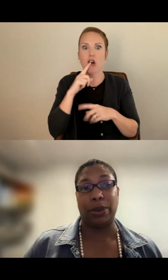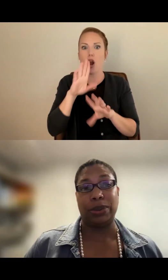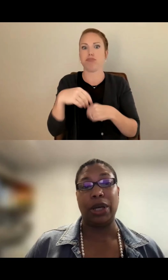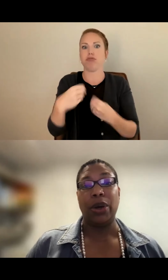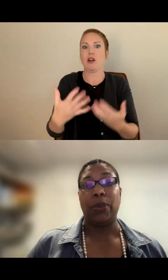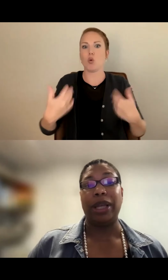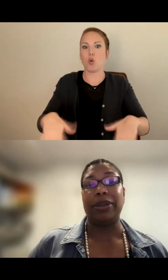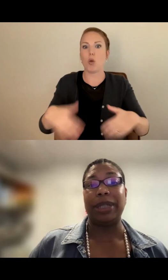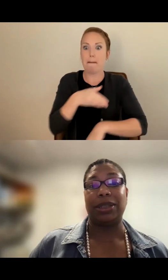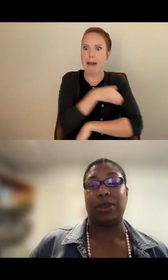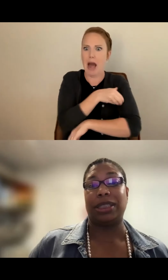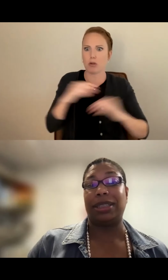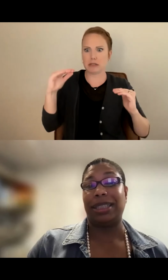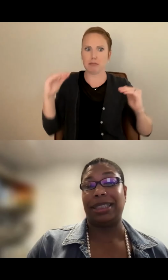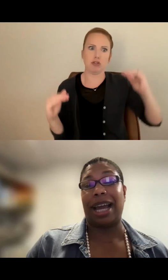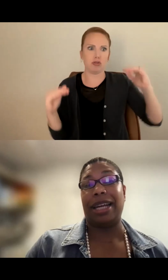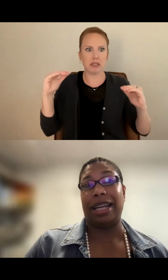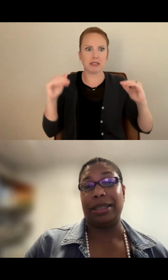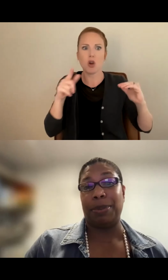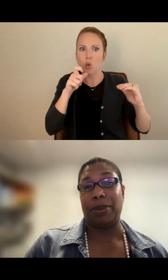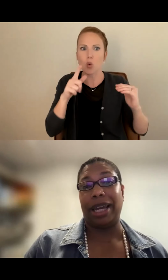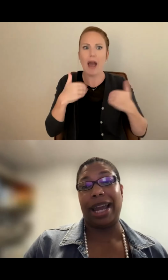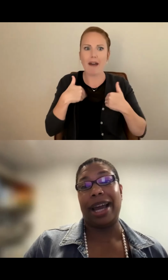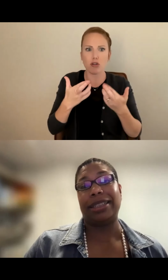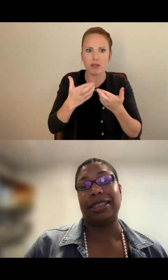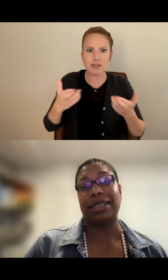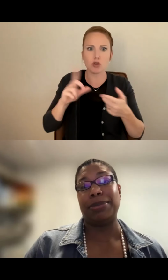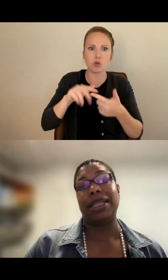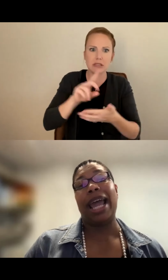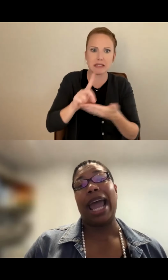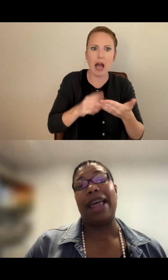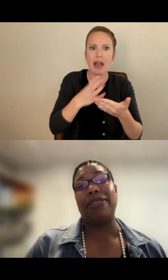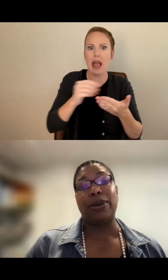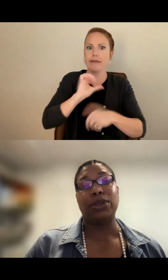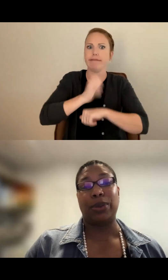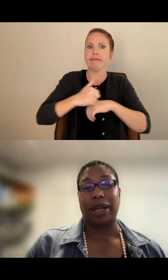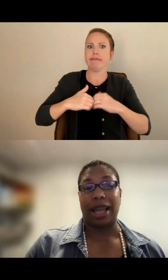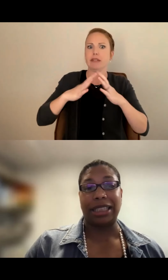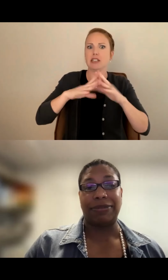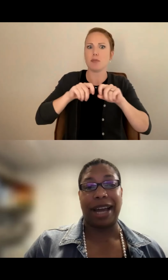those with the resources to design and deploy AI systems, and those who are classified,